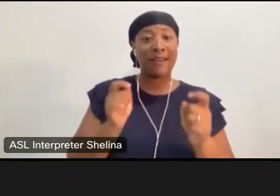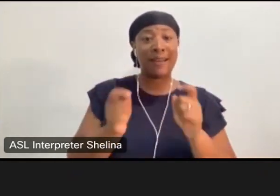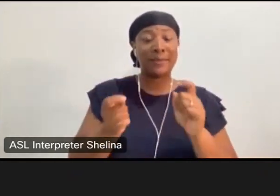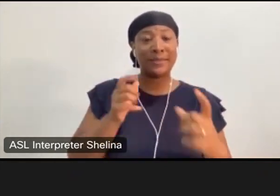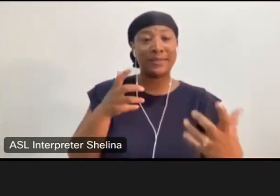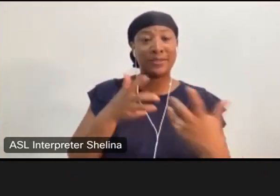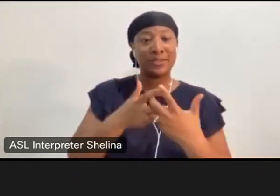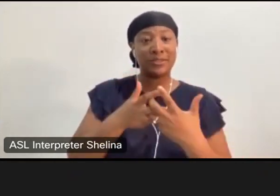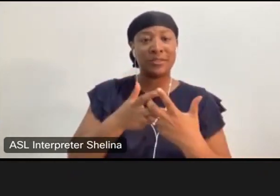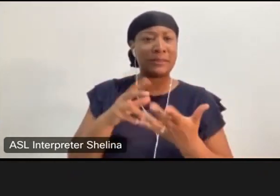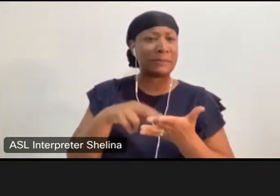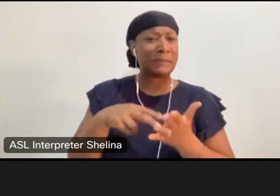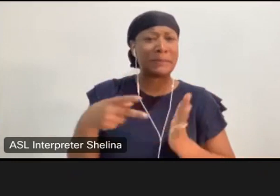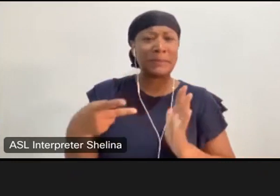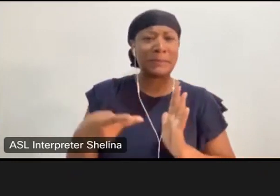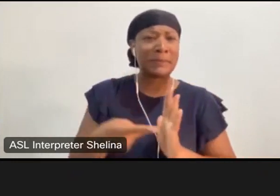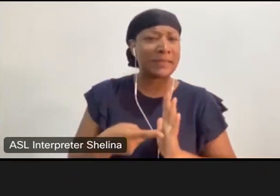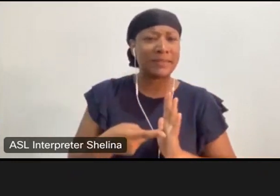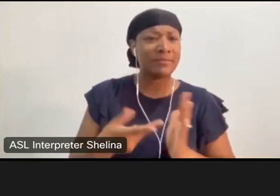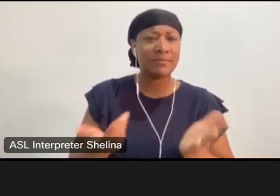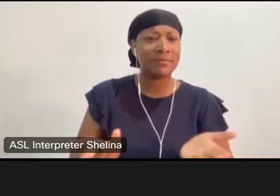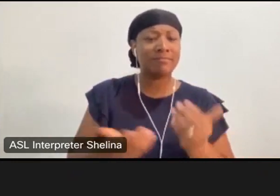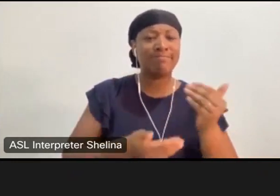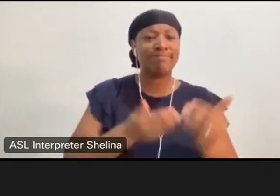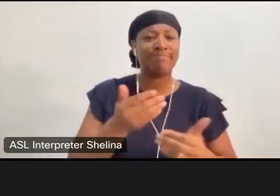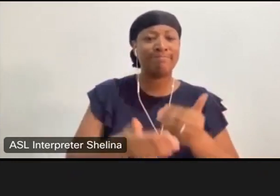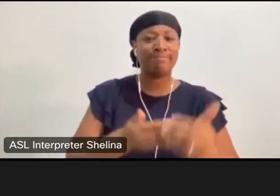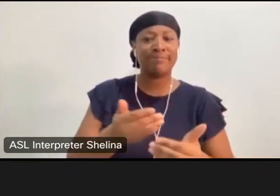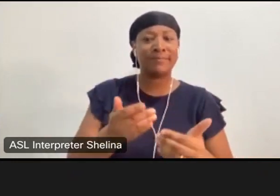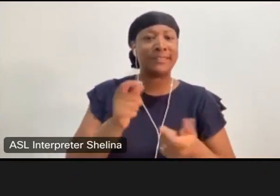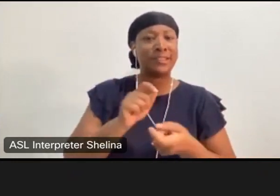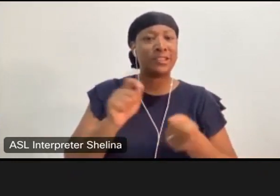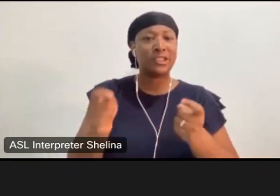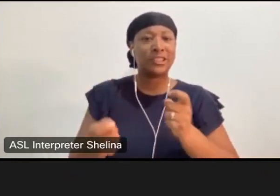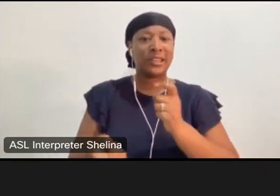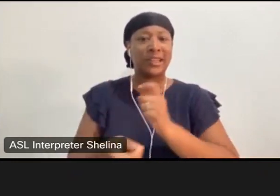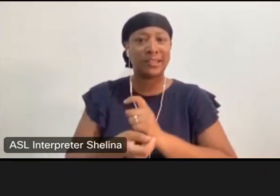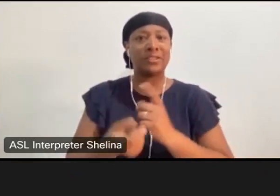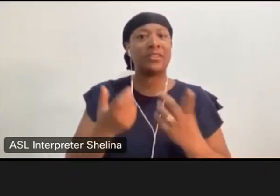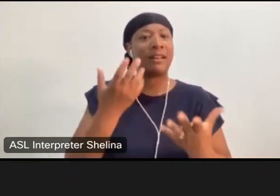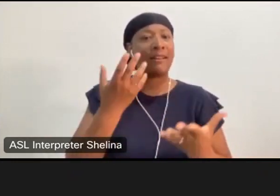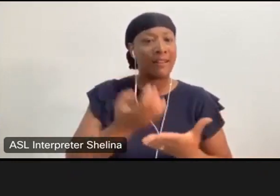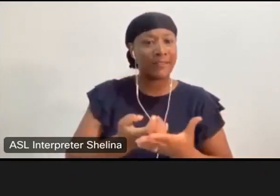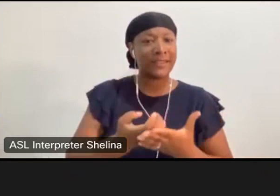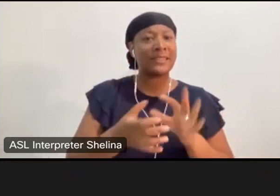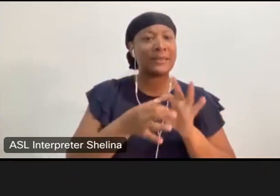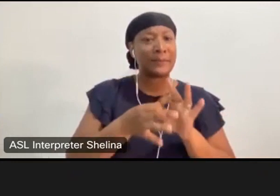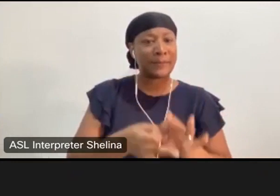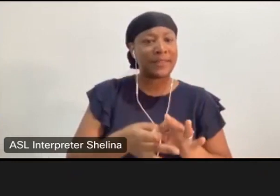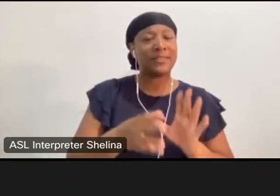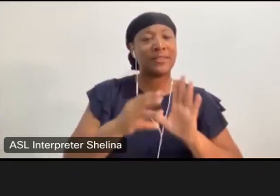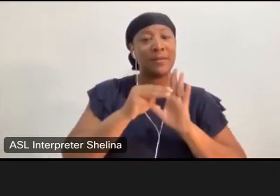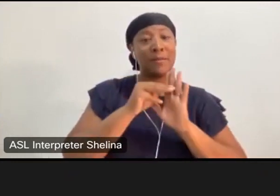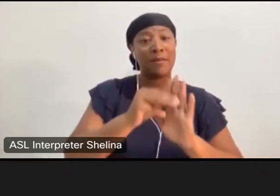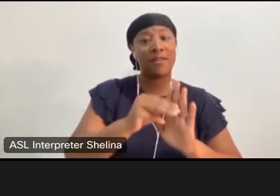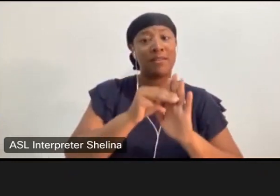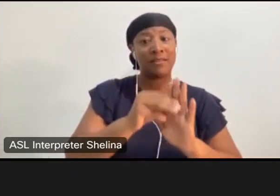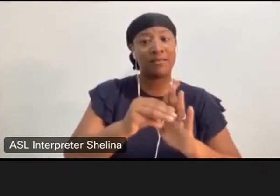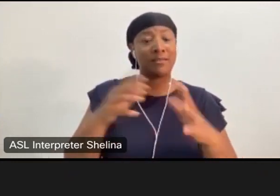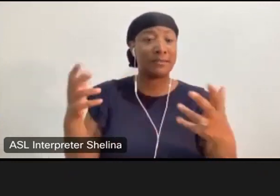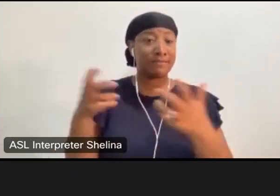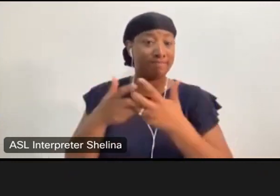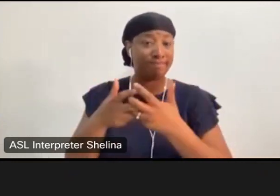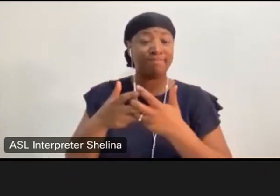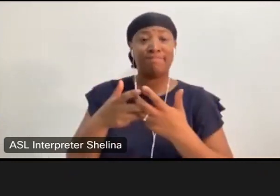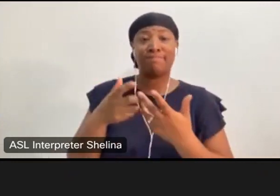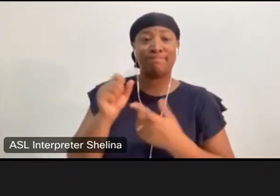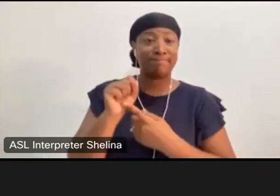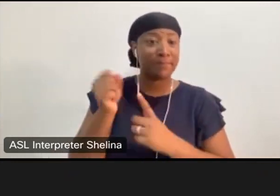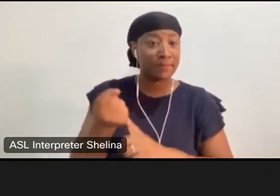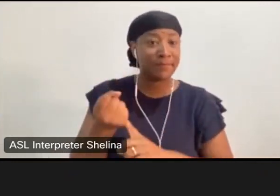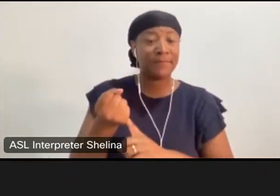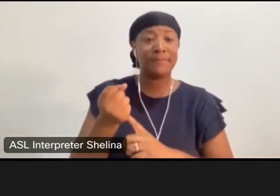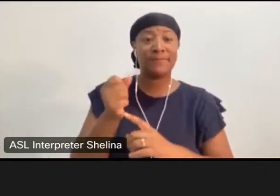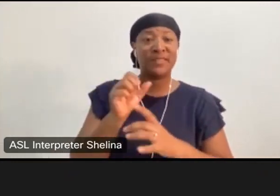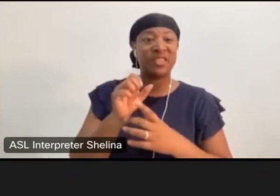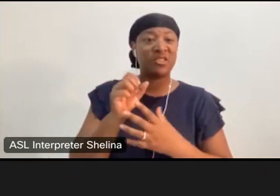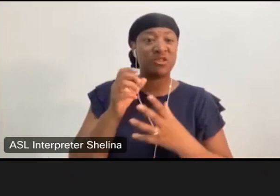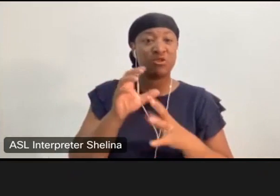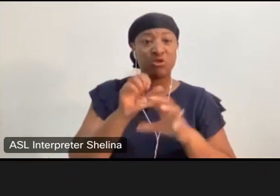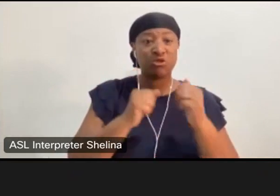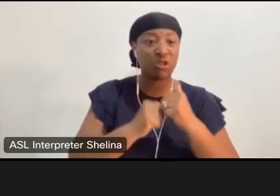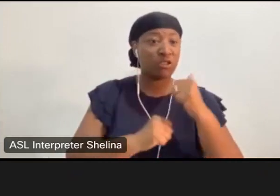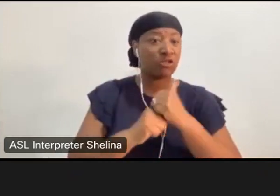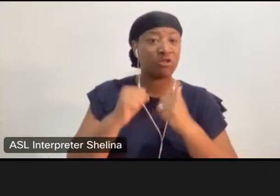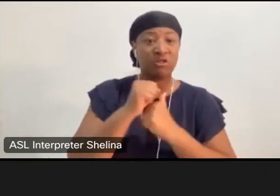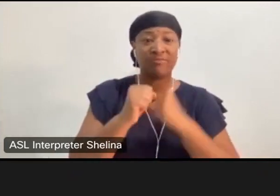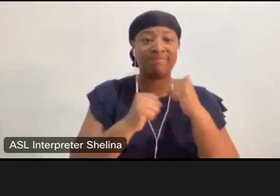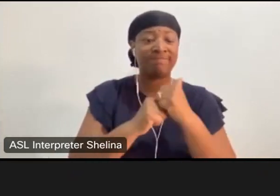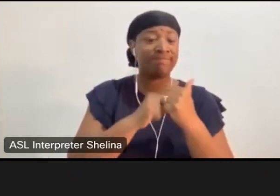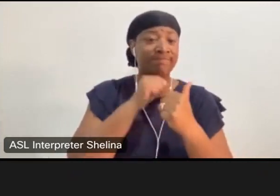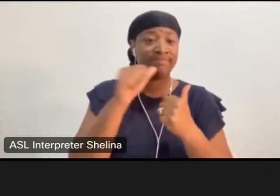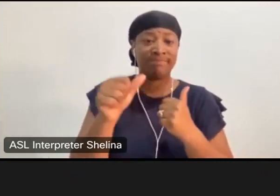Adaptation is really the process of making changes to an evidence based model or practice so that it suits a particular population setting or structure without deleting its core components and compromising its effectiveness.